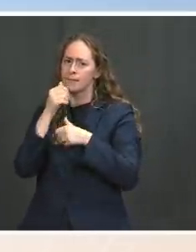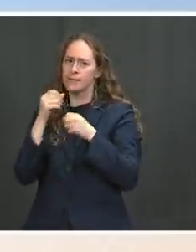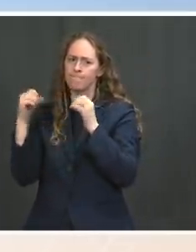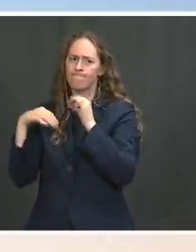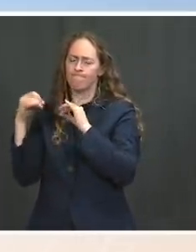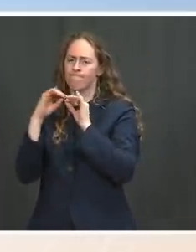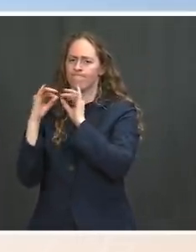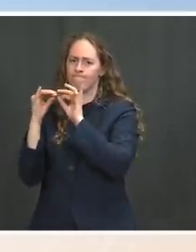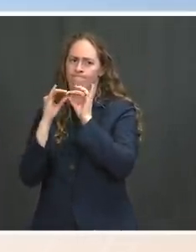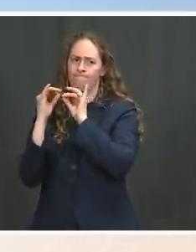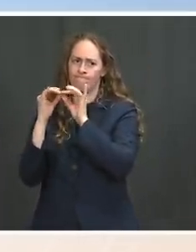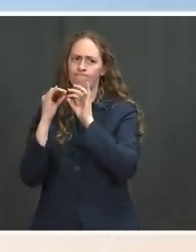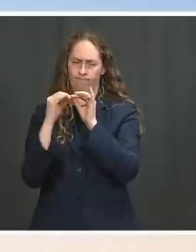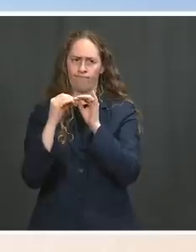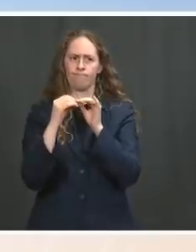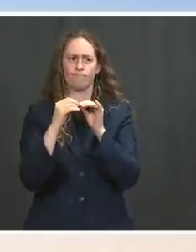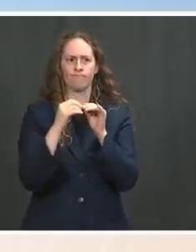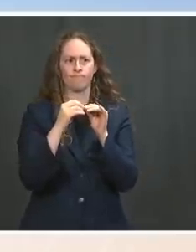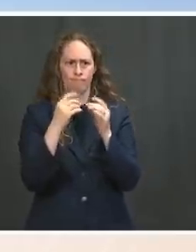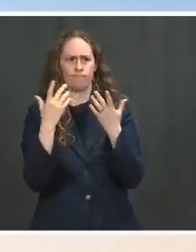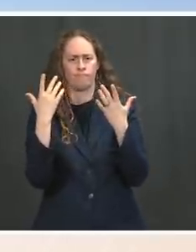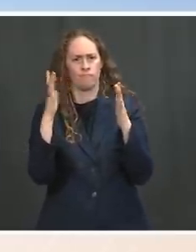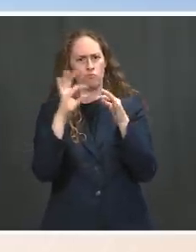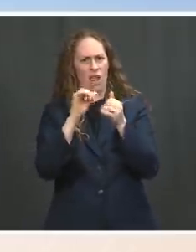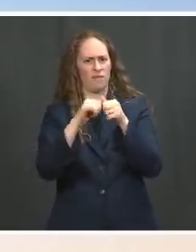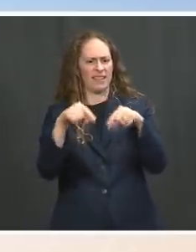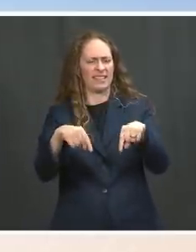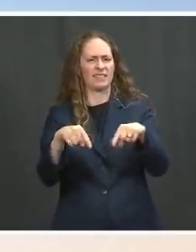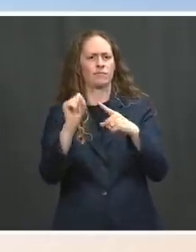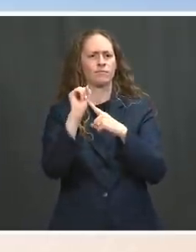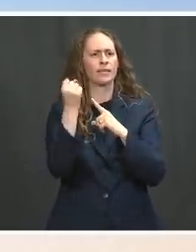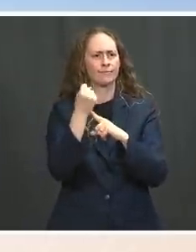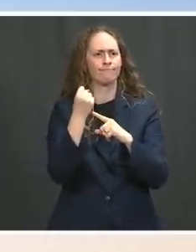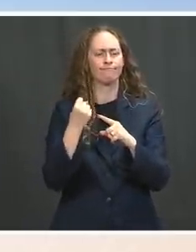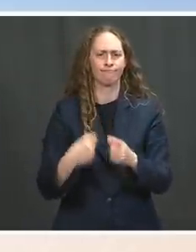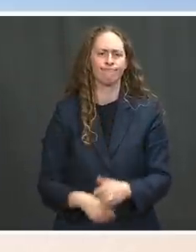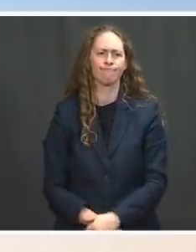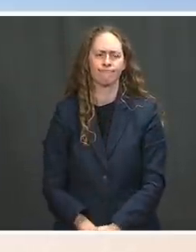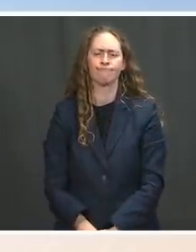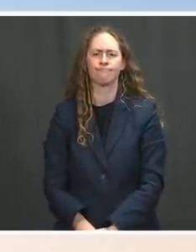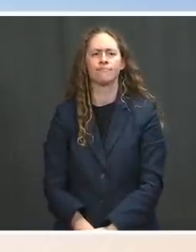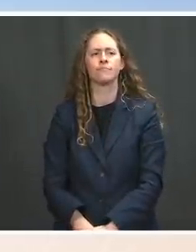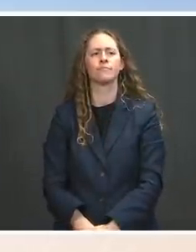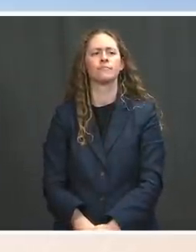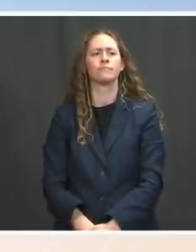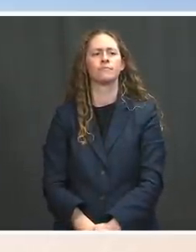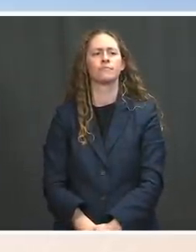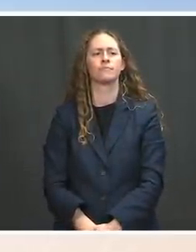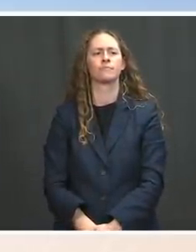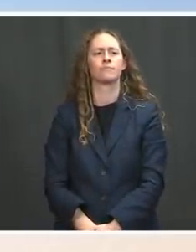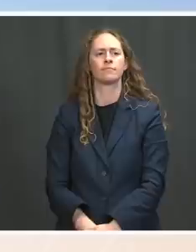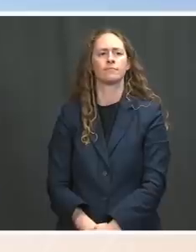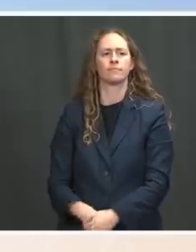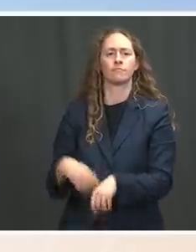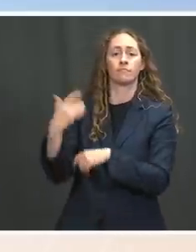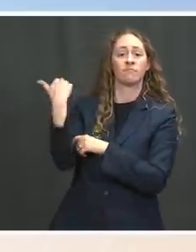Just since this weekend, we've had more than 25 high-level calls and meetings by senior U.S. officials with senior officials from Israel,